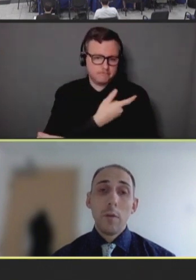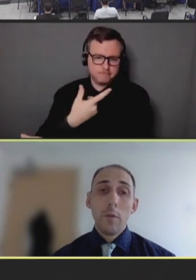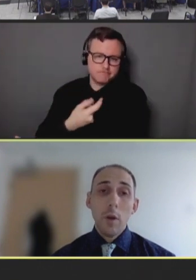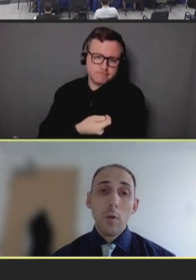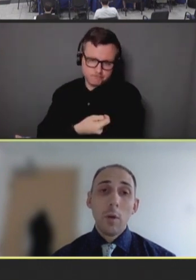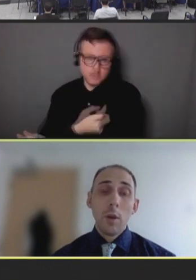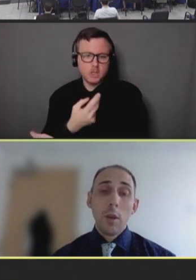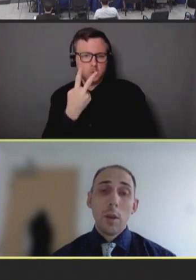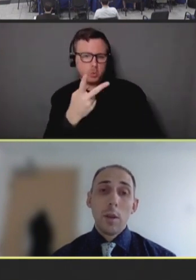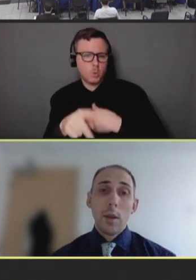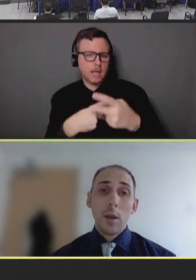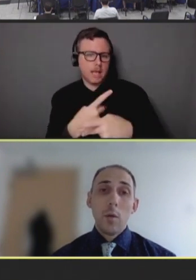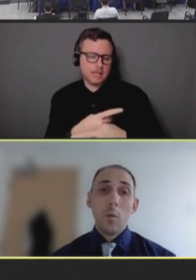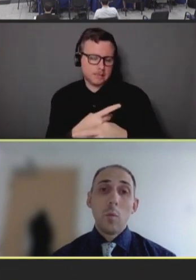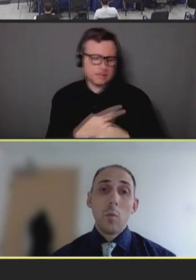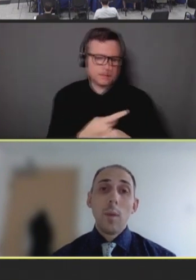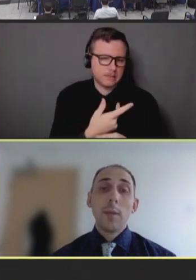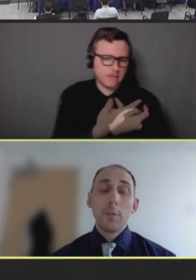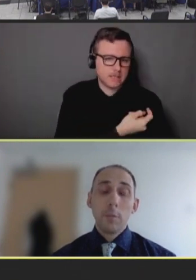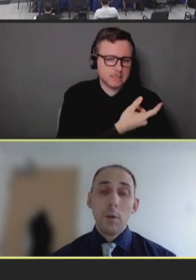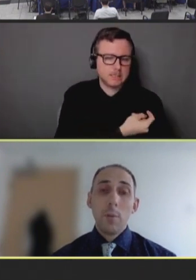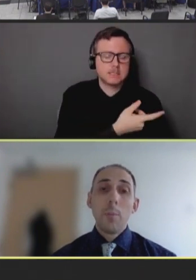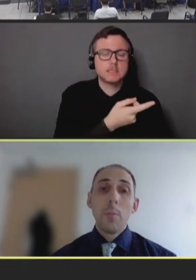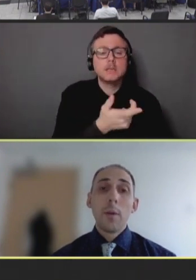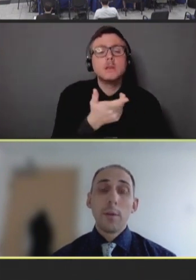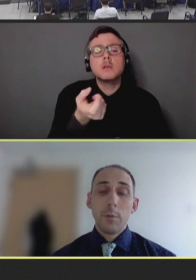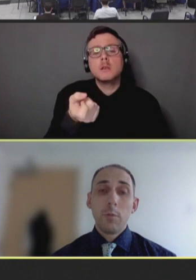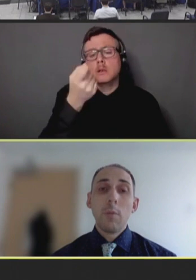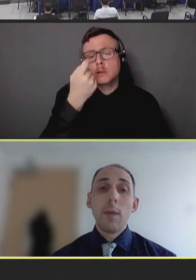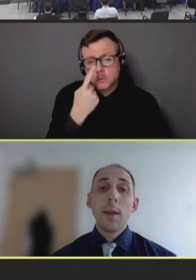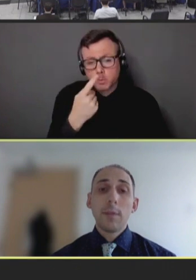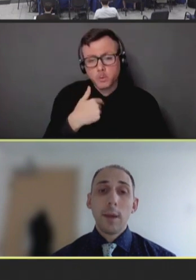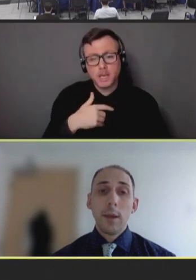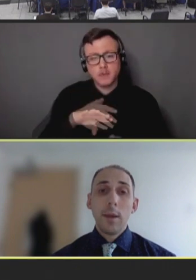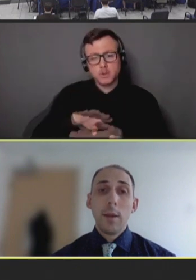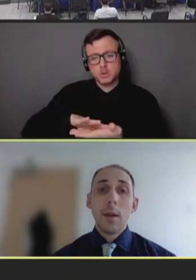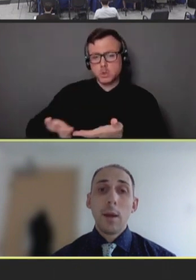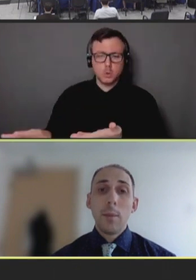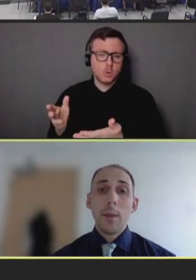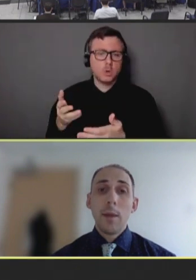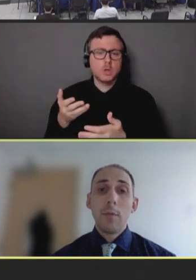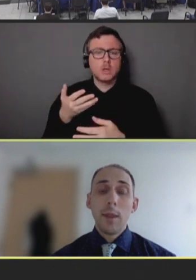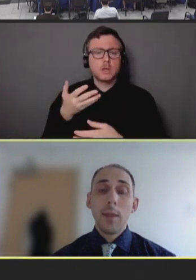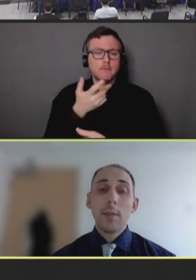Of note, we excluded participants who were vaccinated at V.A.